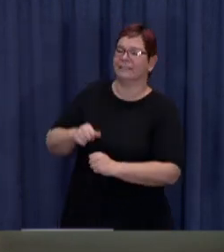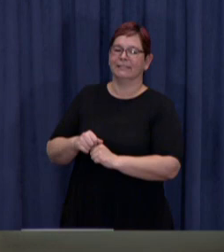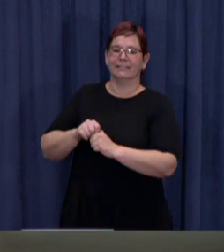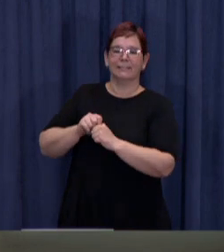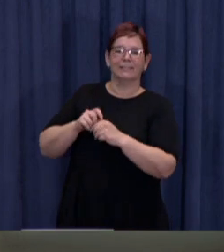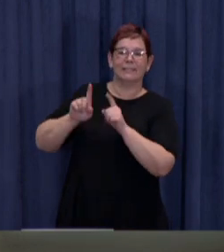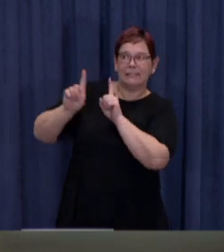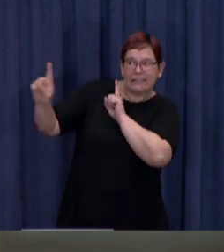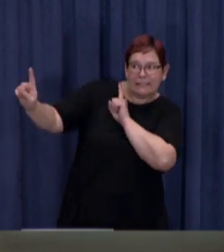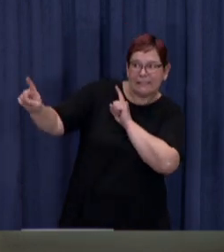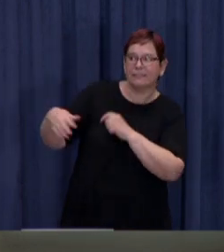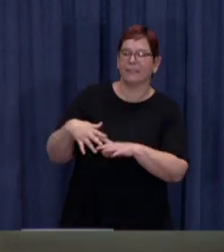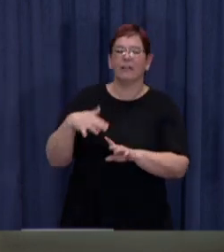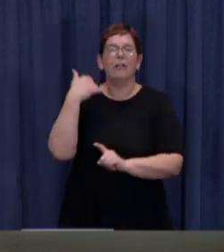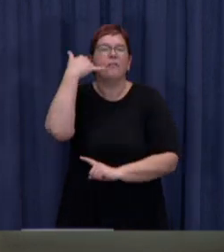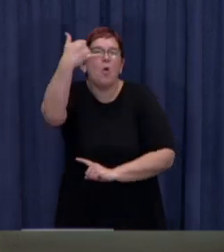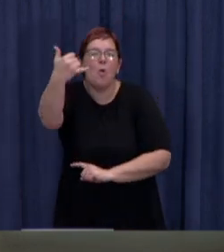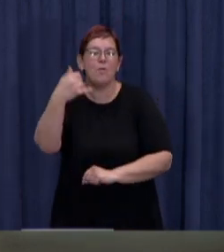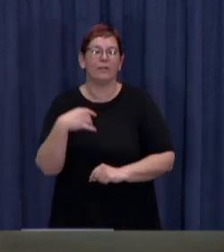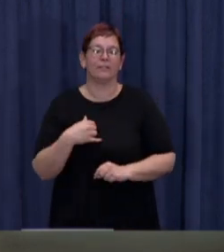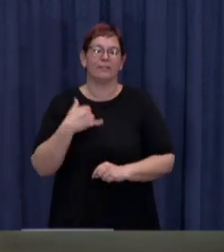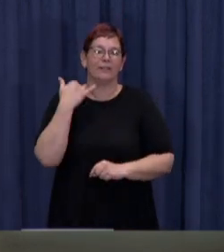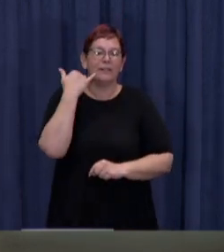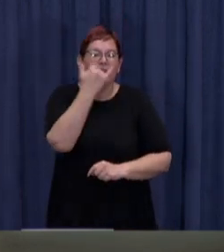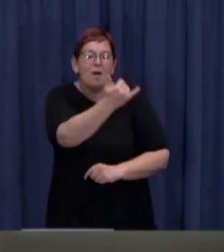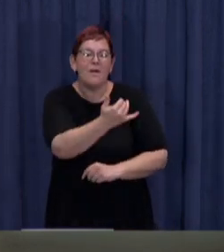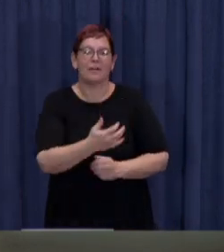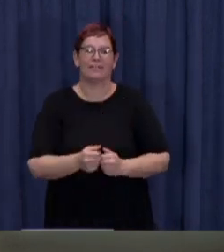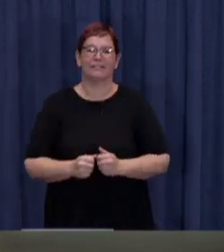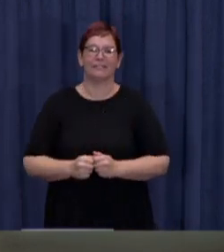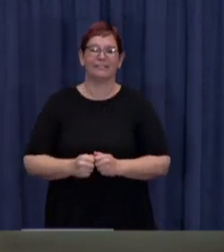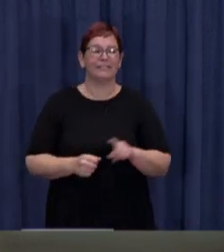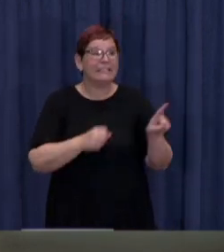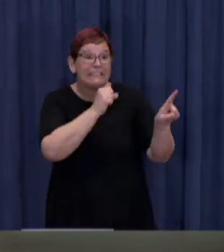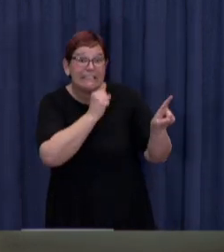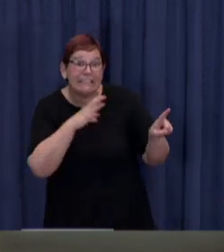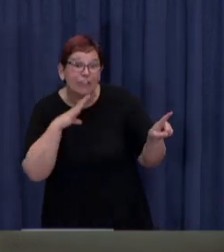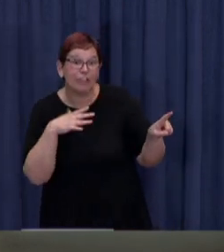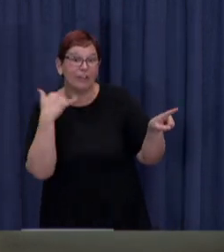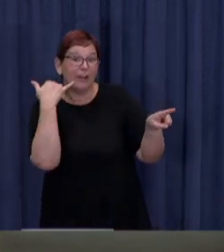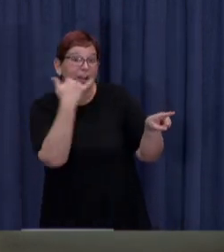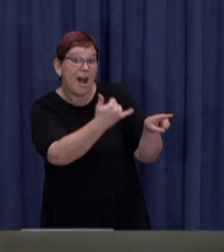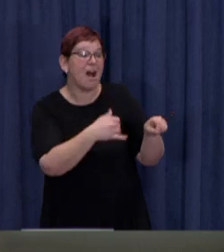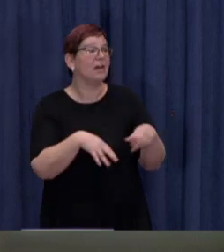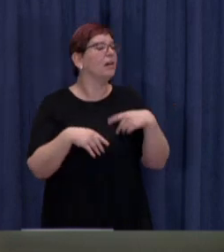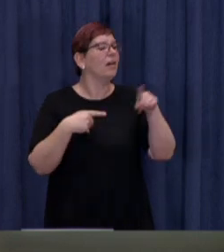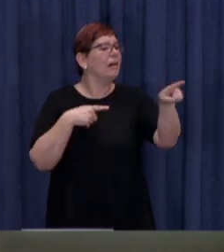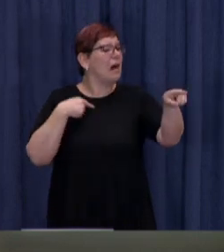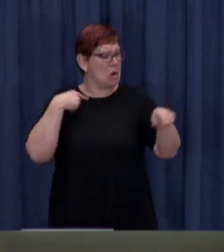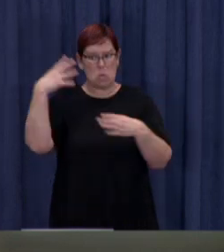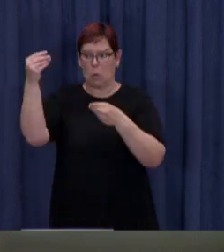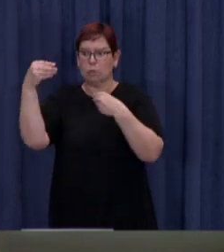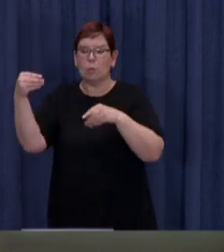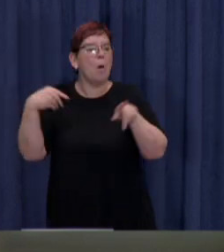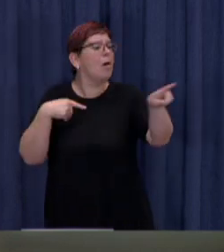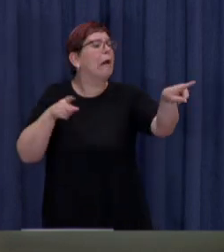can save an extra trip to the store by doing something for your neighbor you know to pick something up for them then that's all for the good so I just think